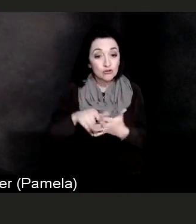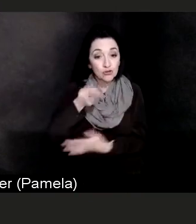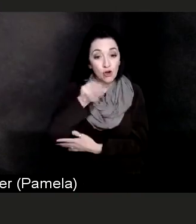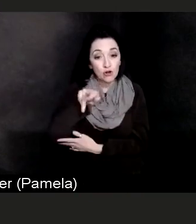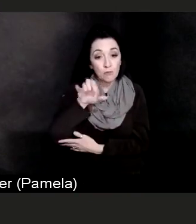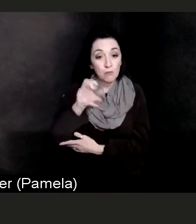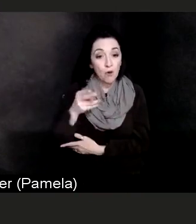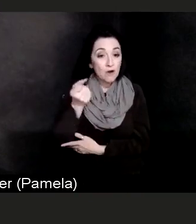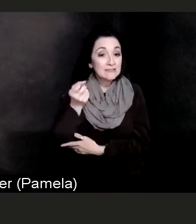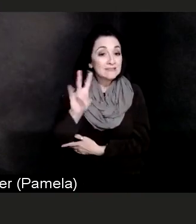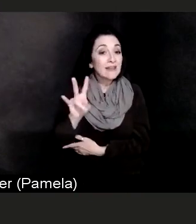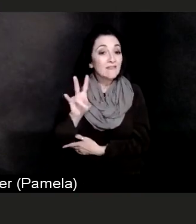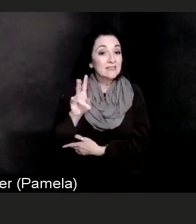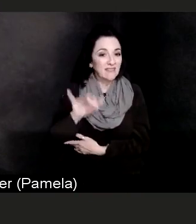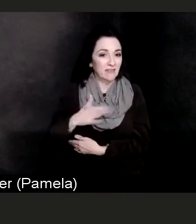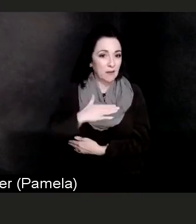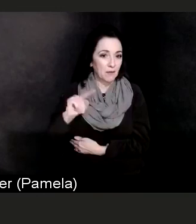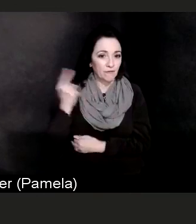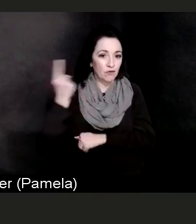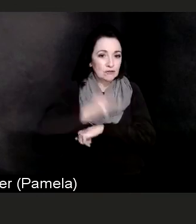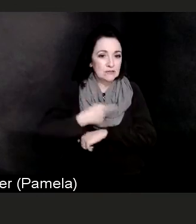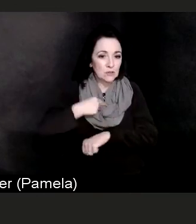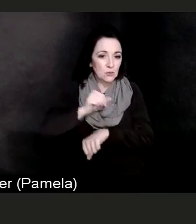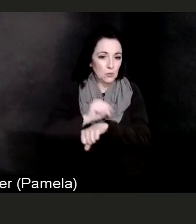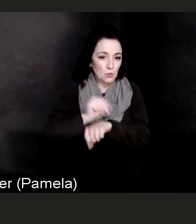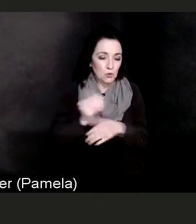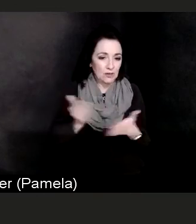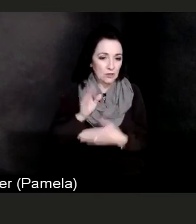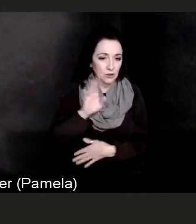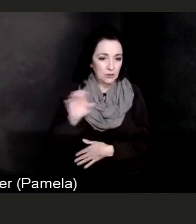we have always done everything we can to make sure